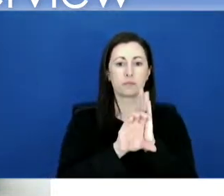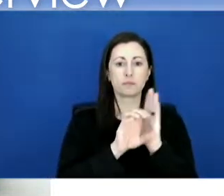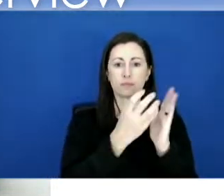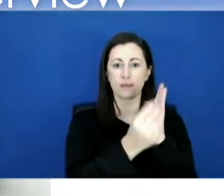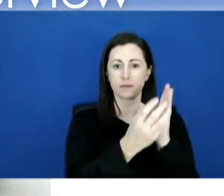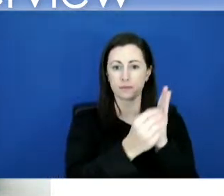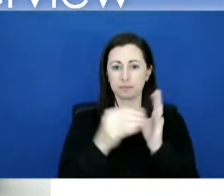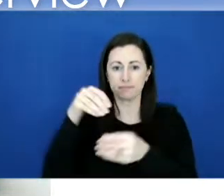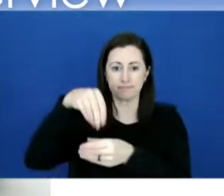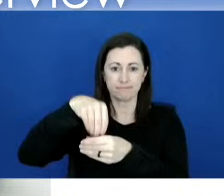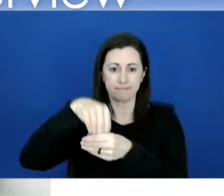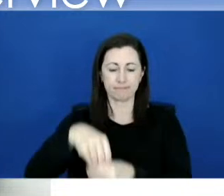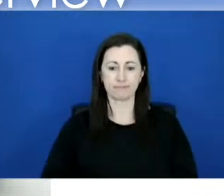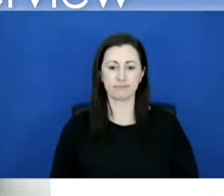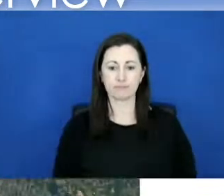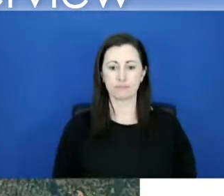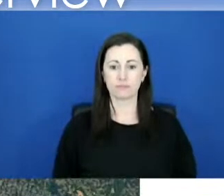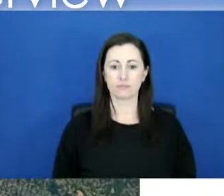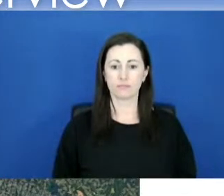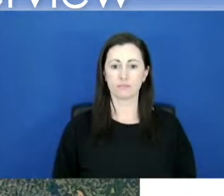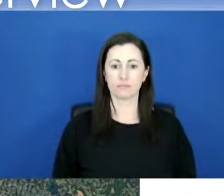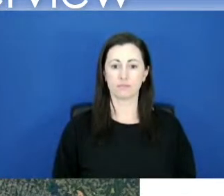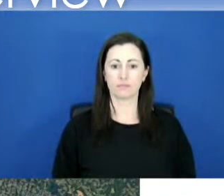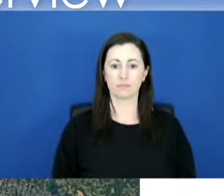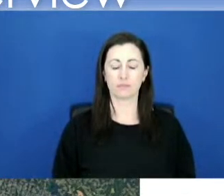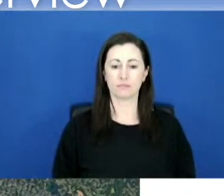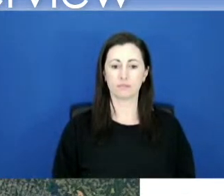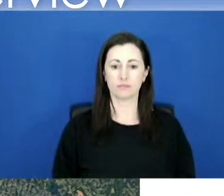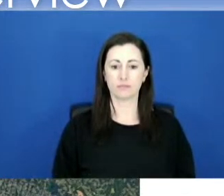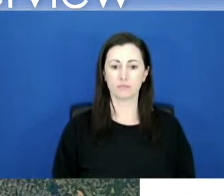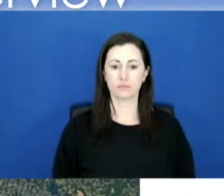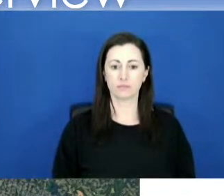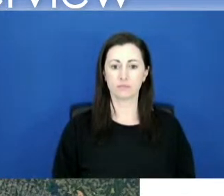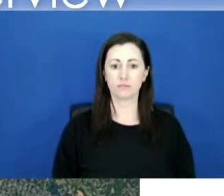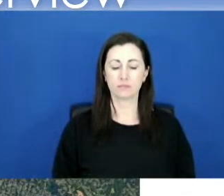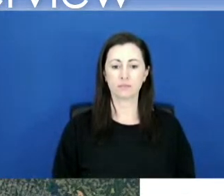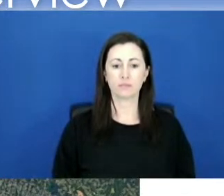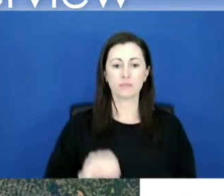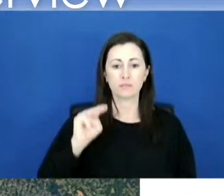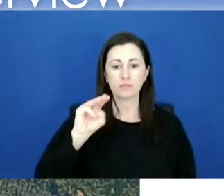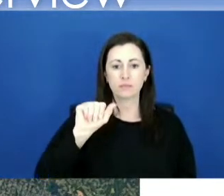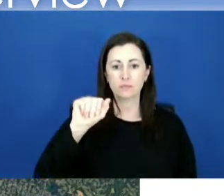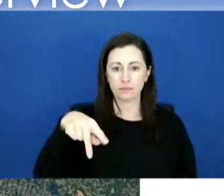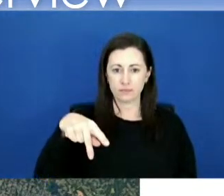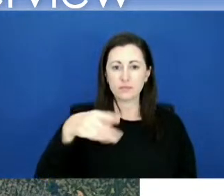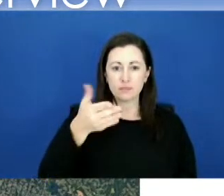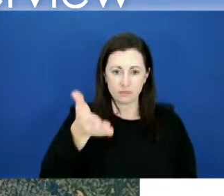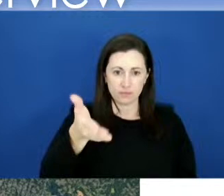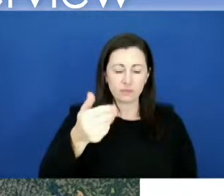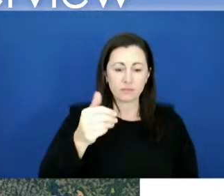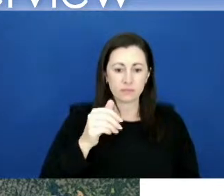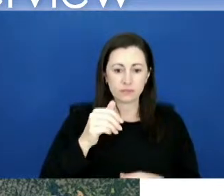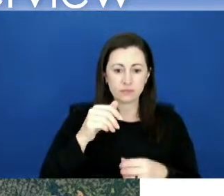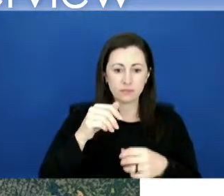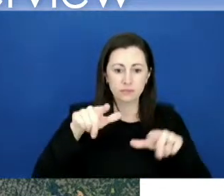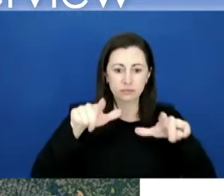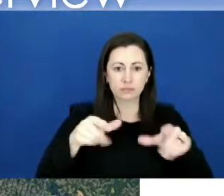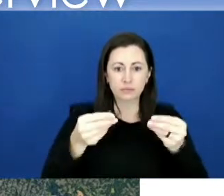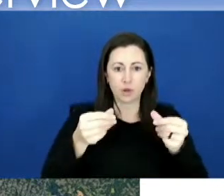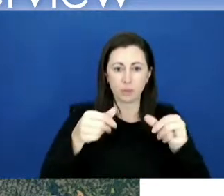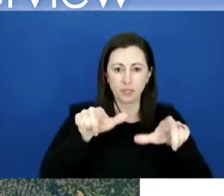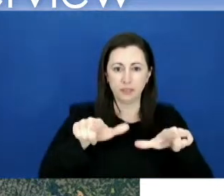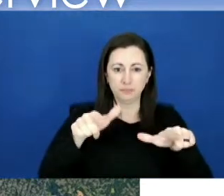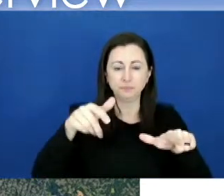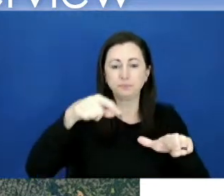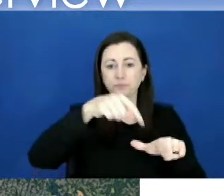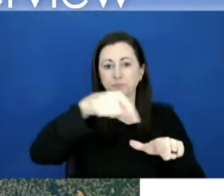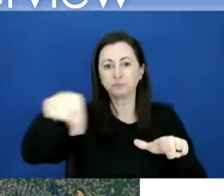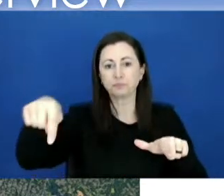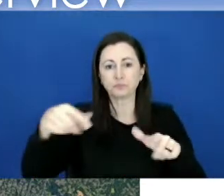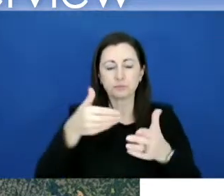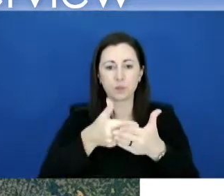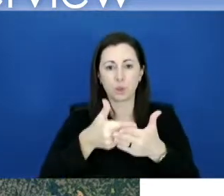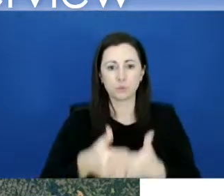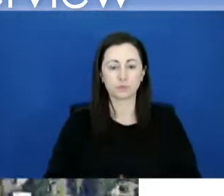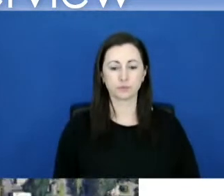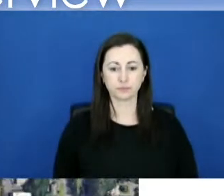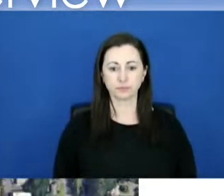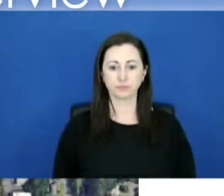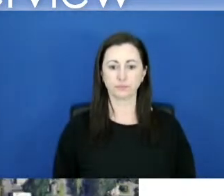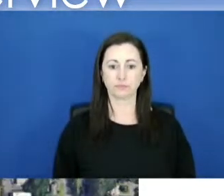THESE ARE THE EXTERIOR AND THE